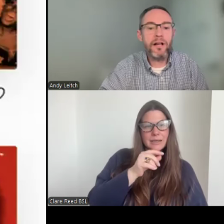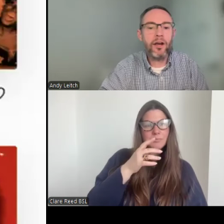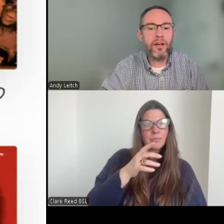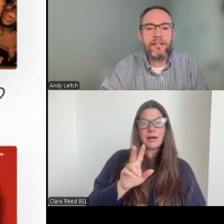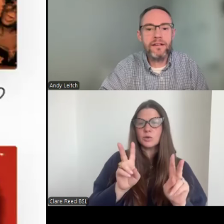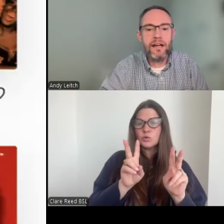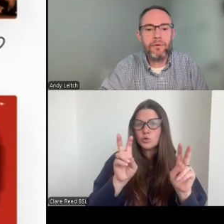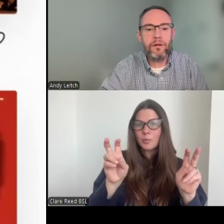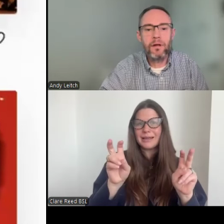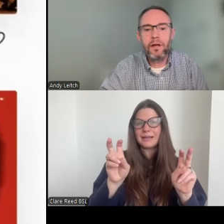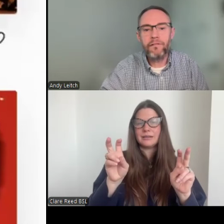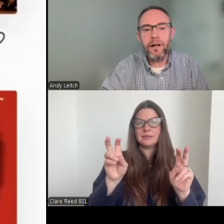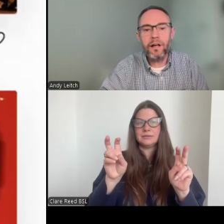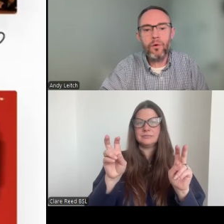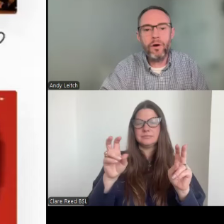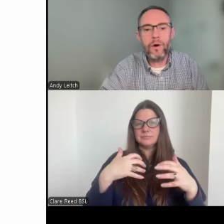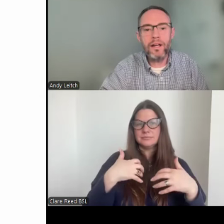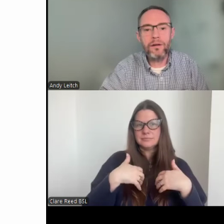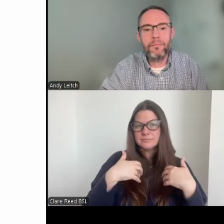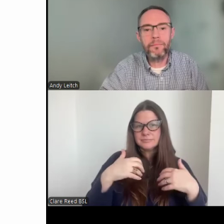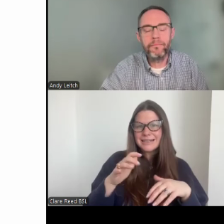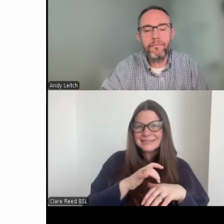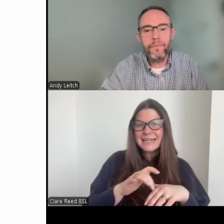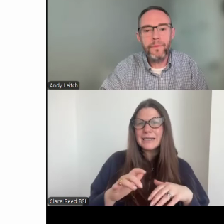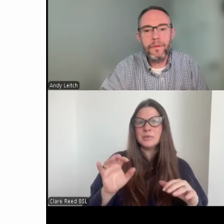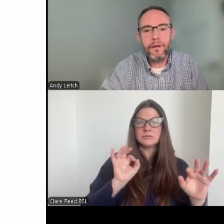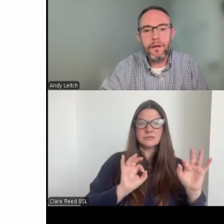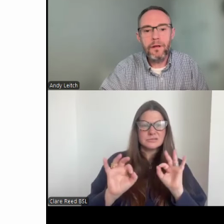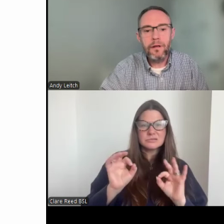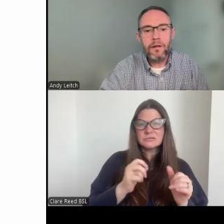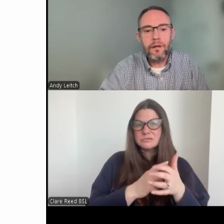If I click on entertainment, if I click on one at random,